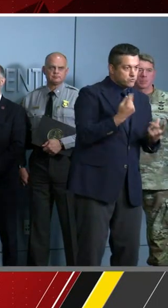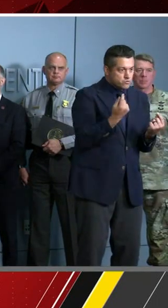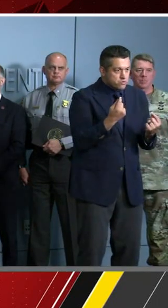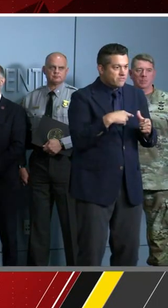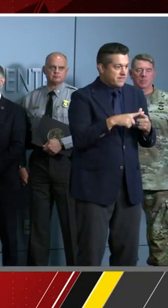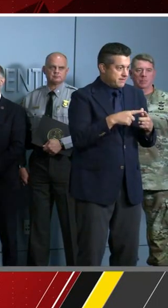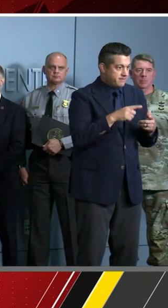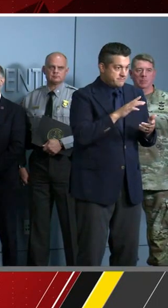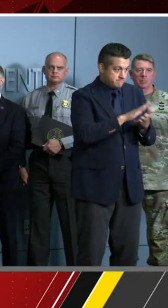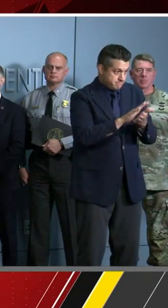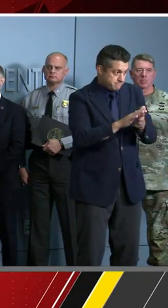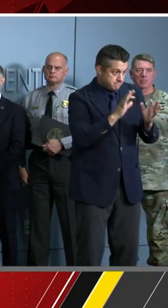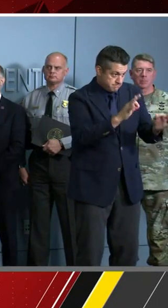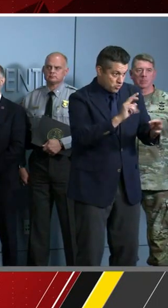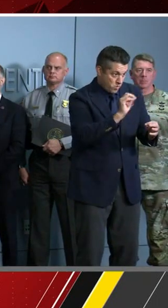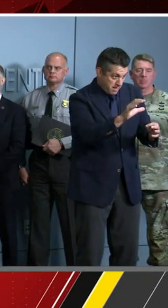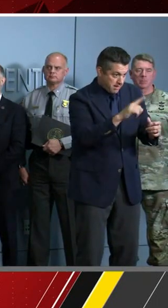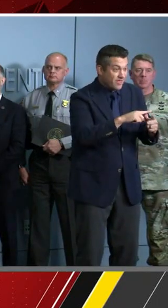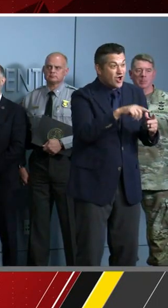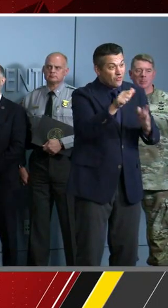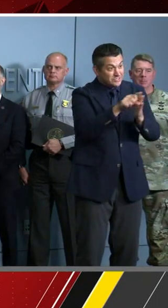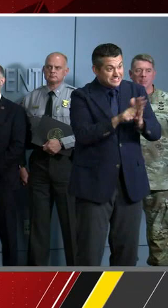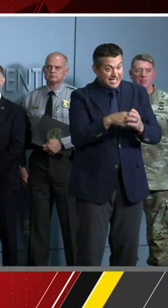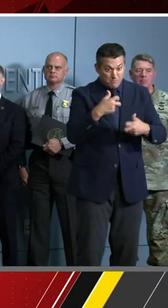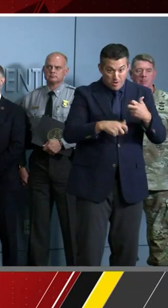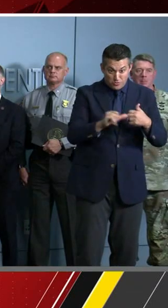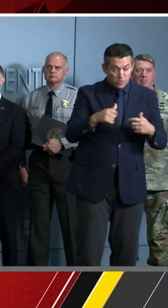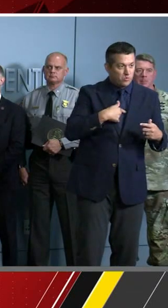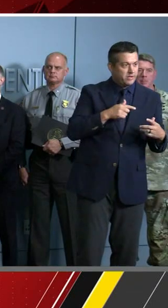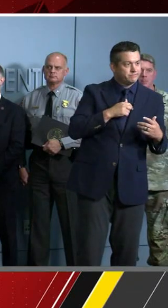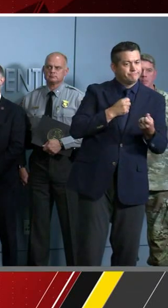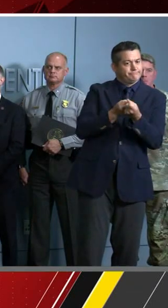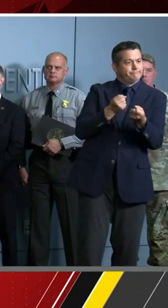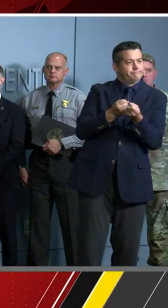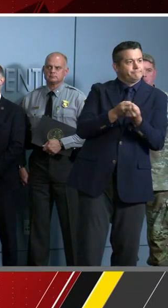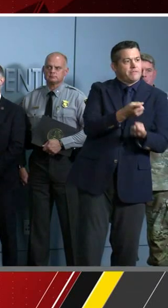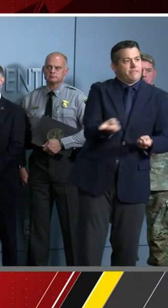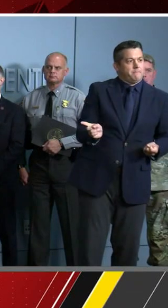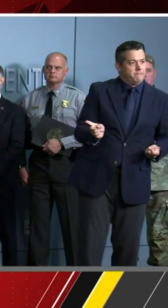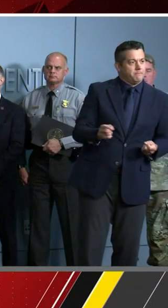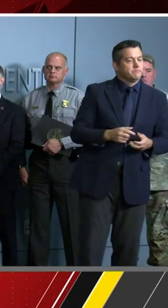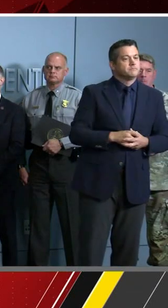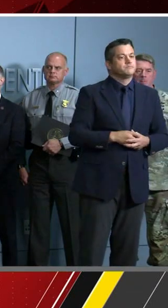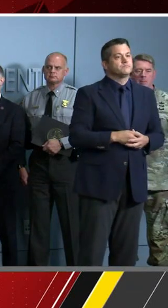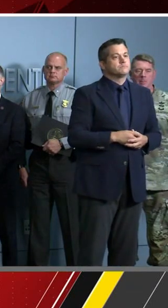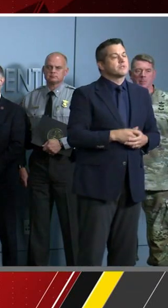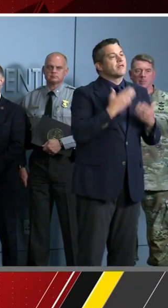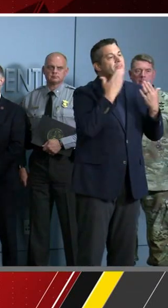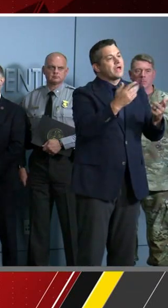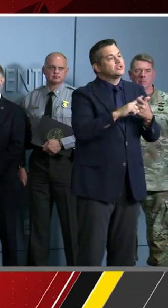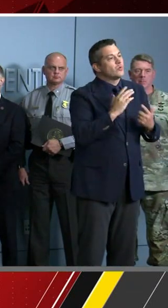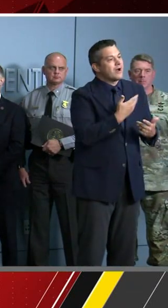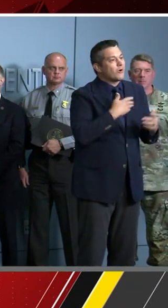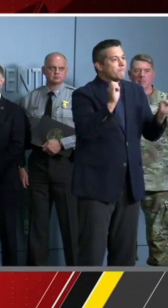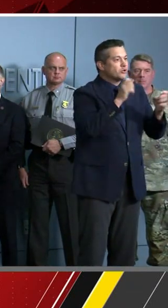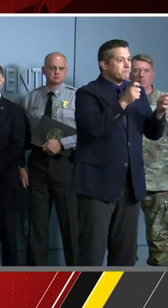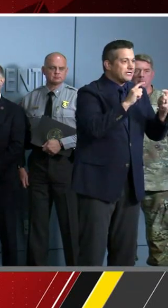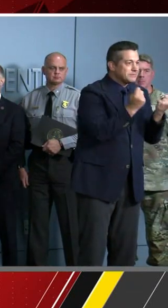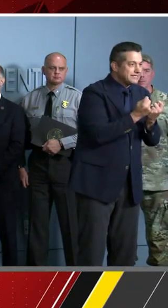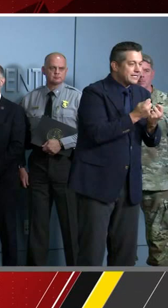other states that were hit harder than North Carolina. Thank you to our local emergency